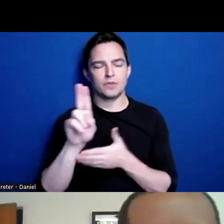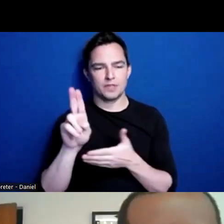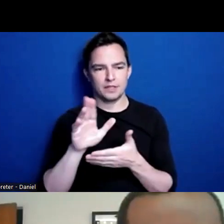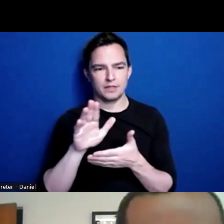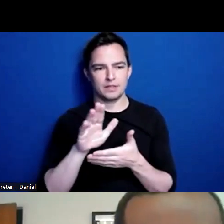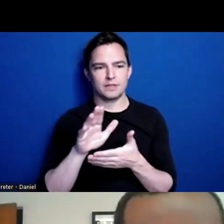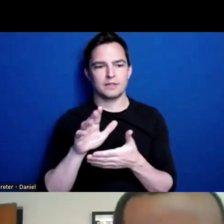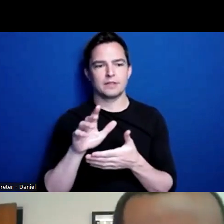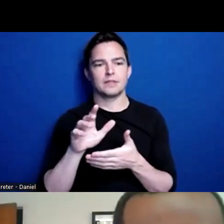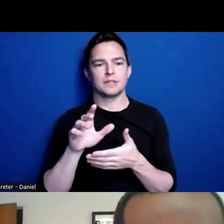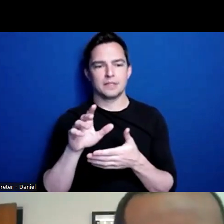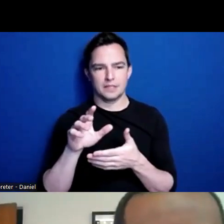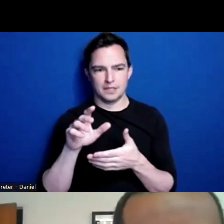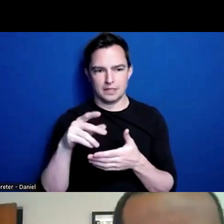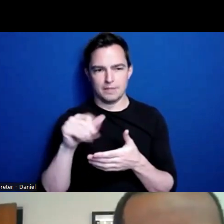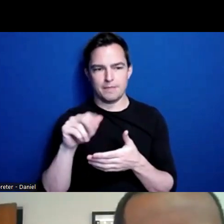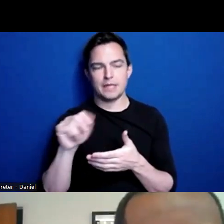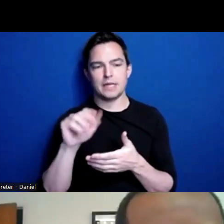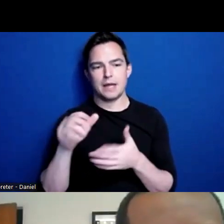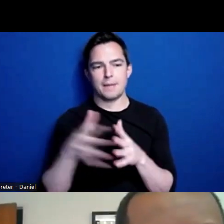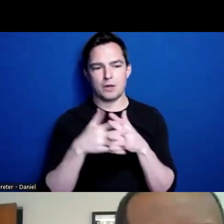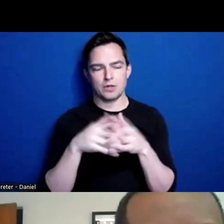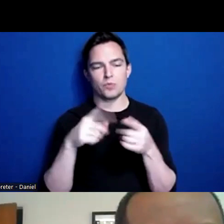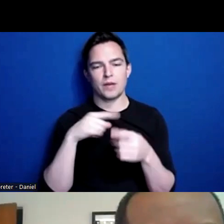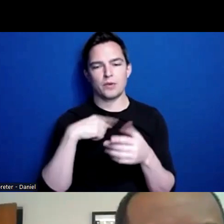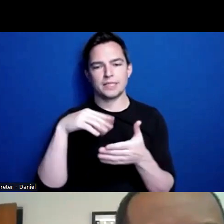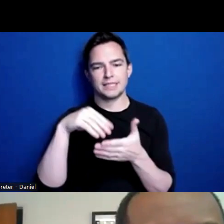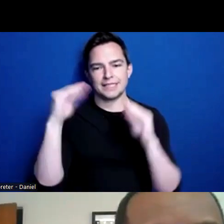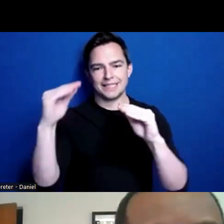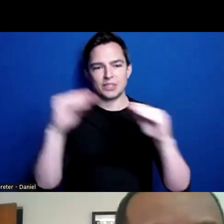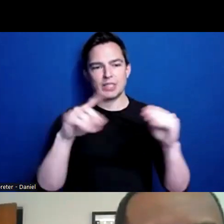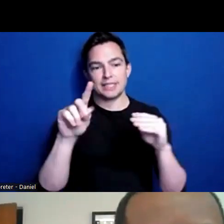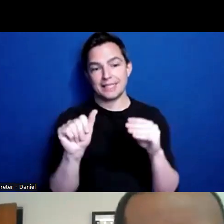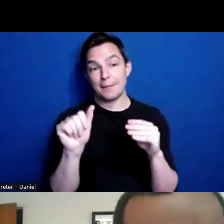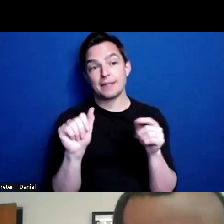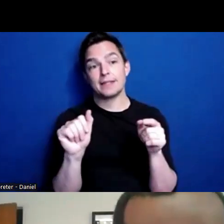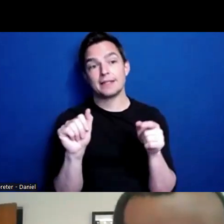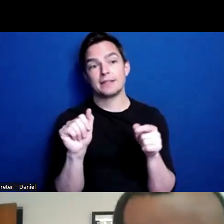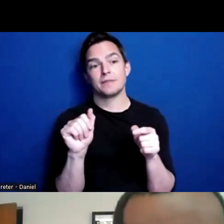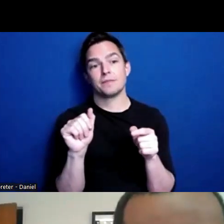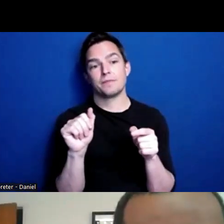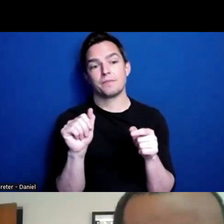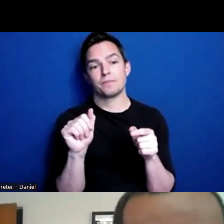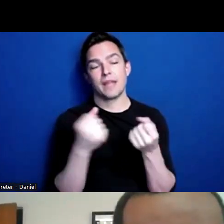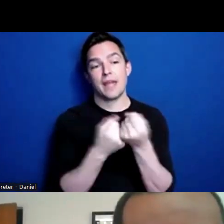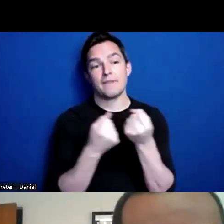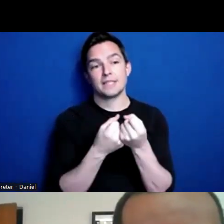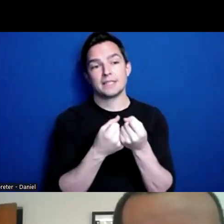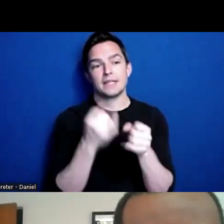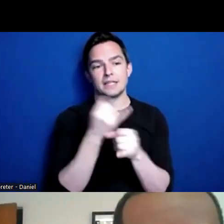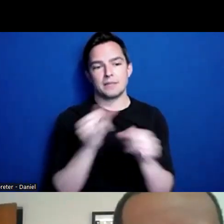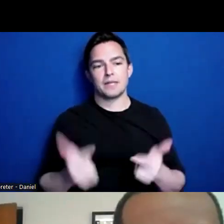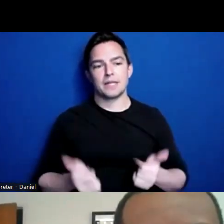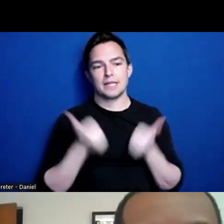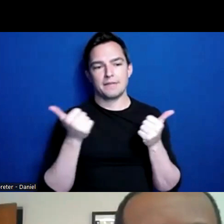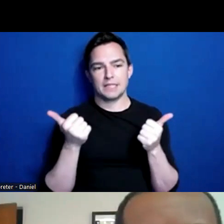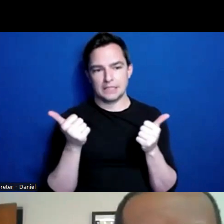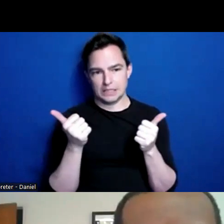Pan-American when I was teaching disability advocacy and independent living, disability